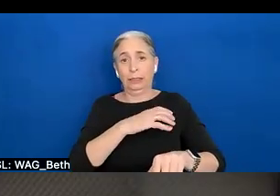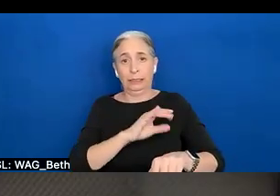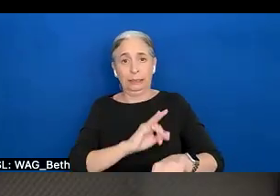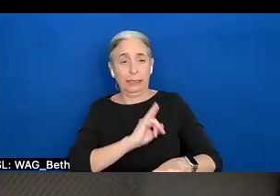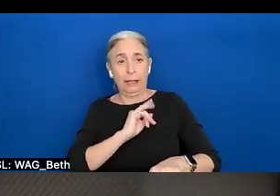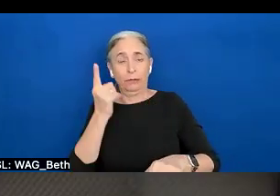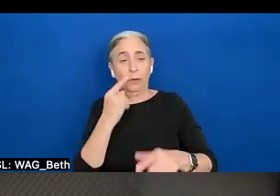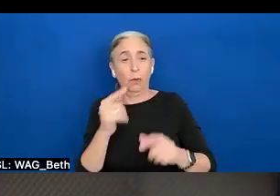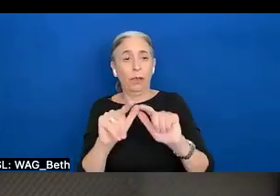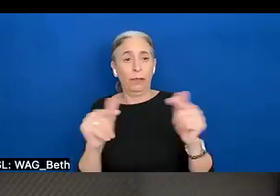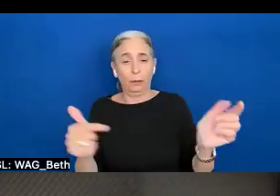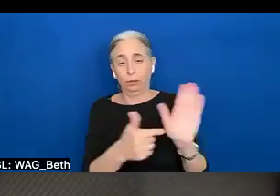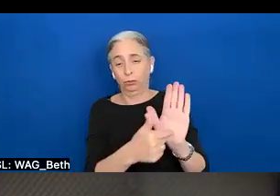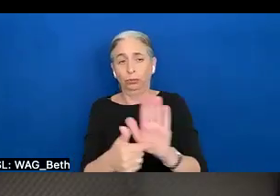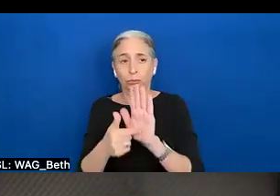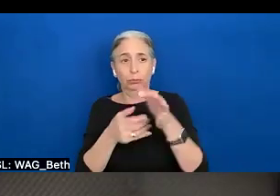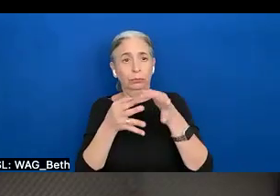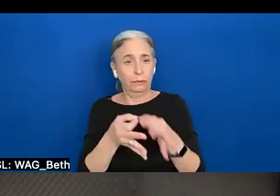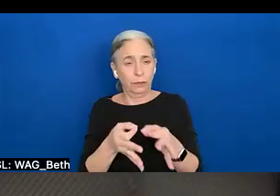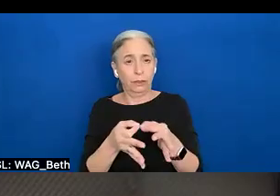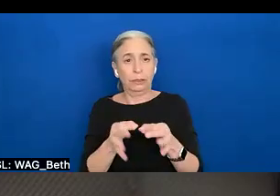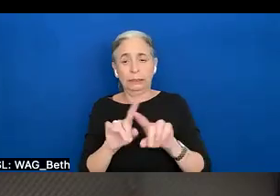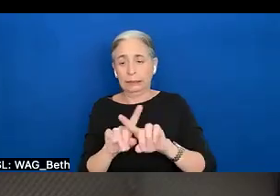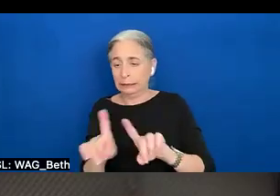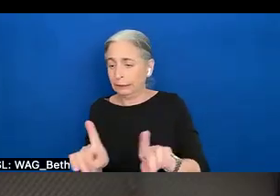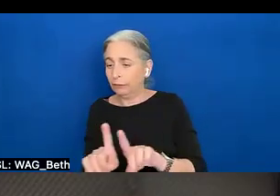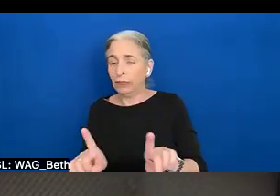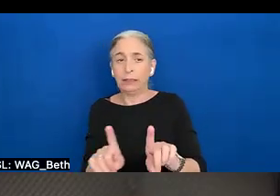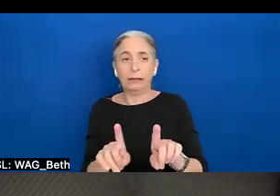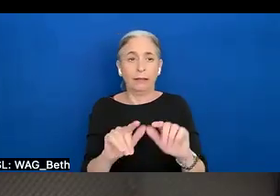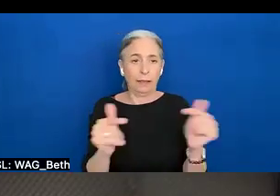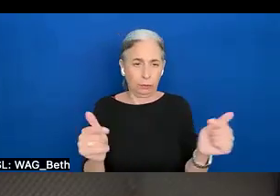that represent definitions in different language in the text.